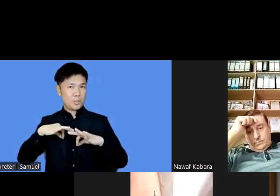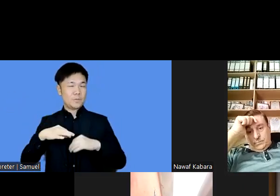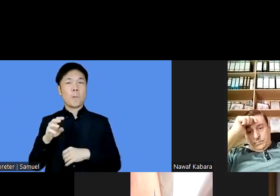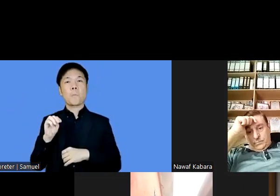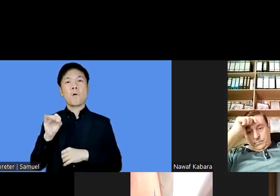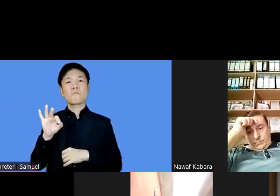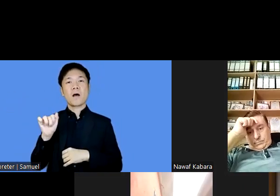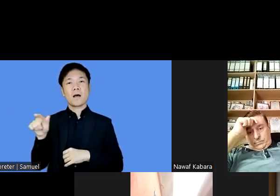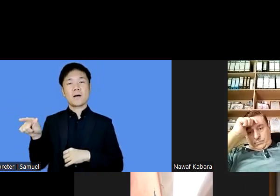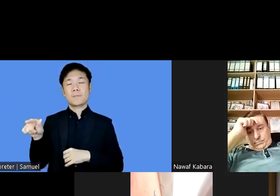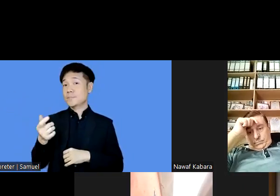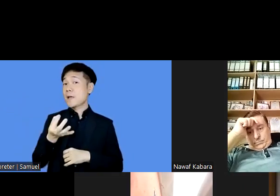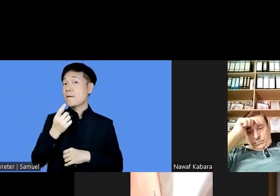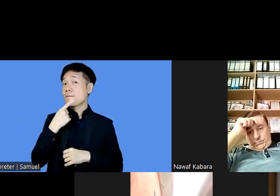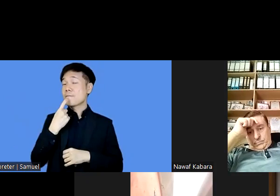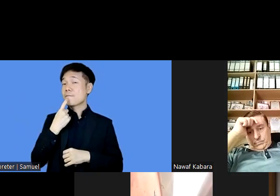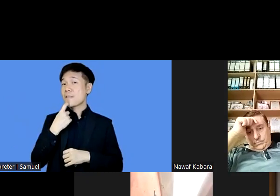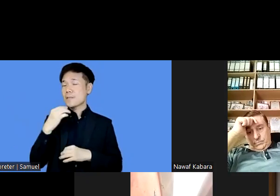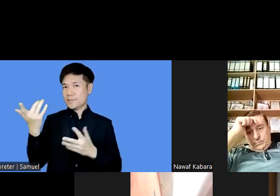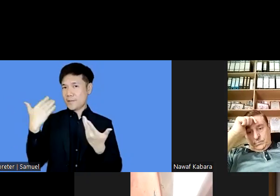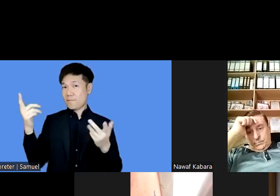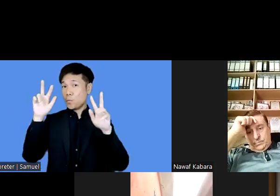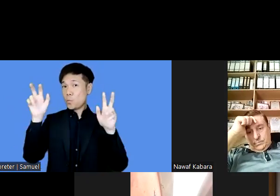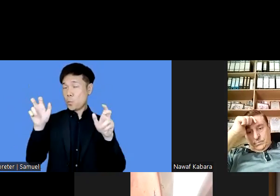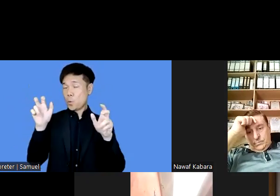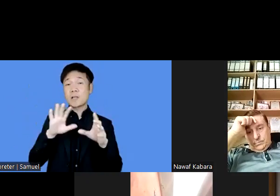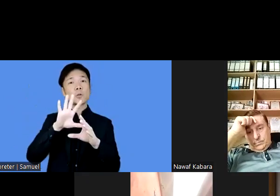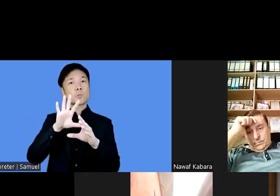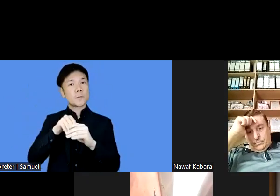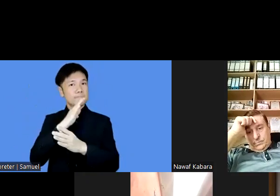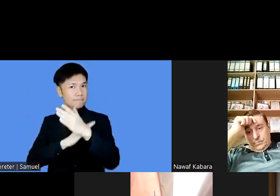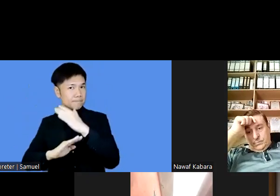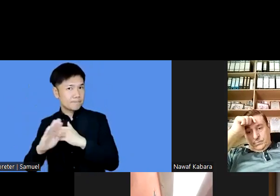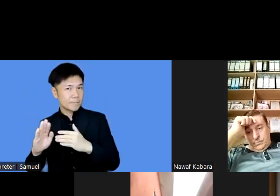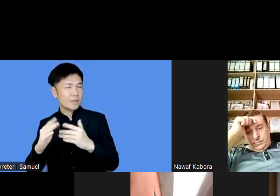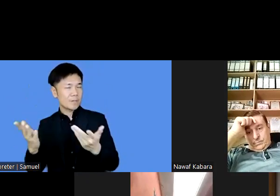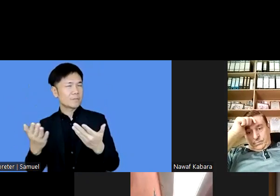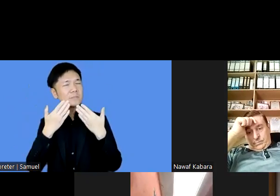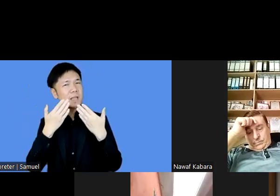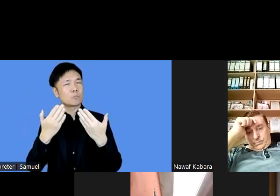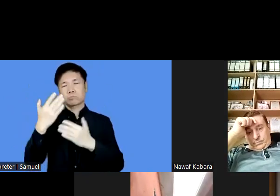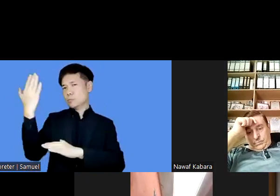Affairs in Finland for your opening clarifying remarks.